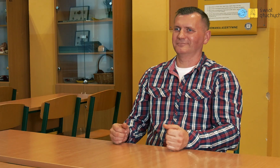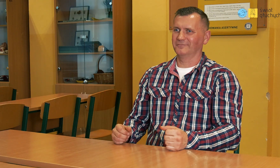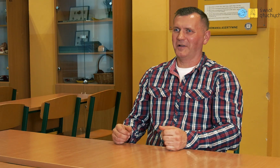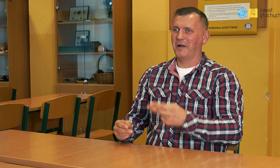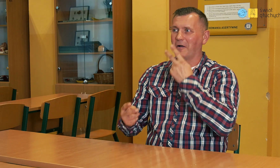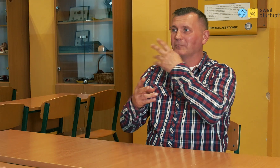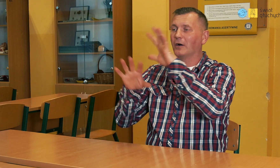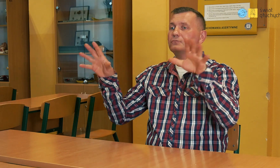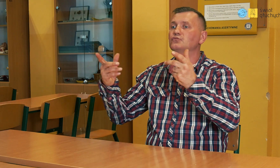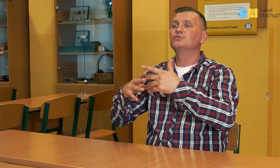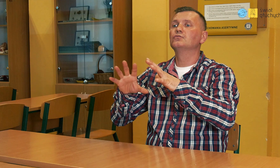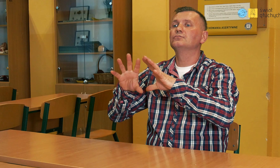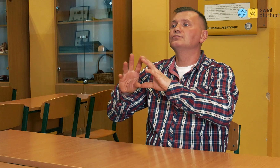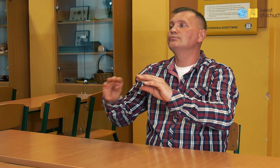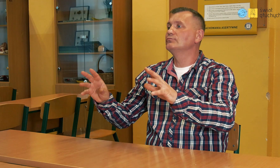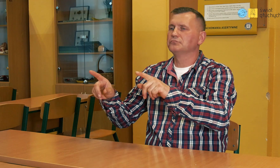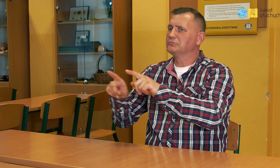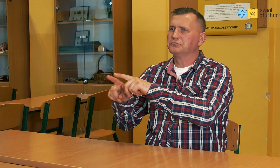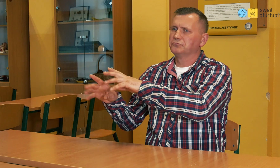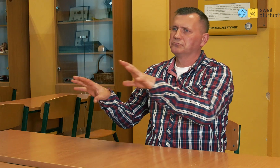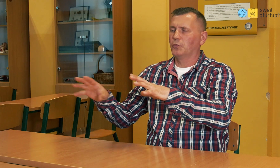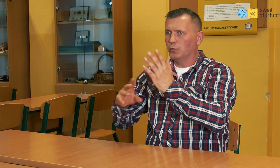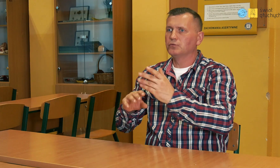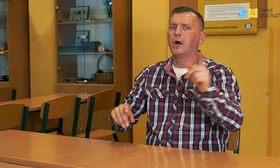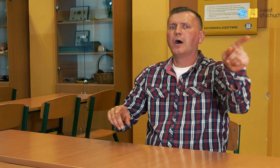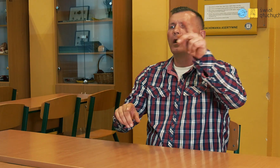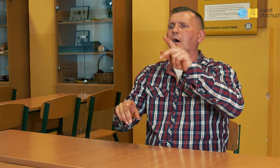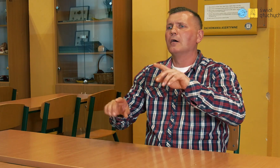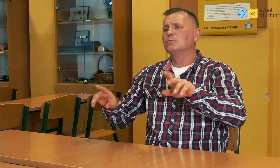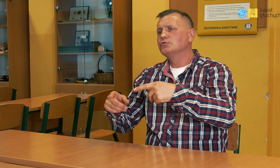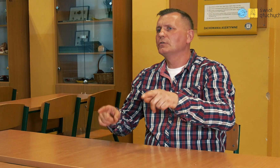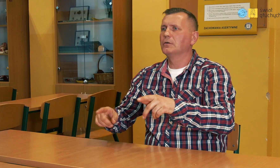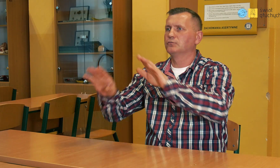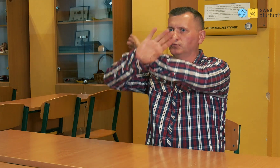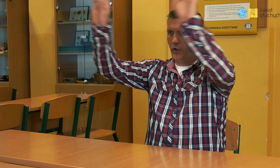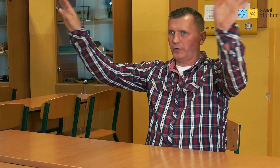If I saw others leaving the dance floor, I would stop dancing too. Or someone would wave their hand as a signal